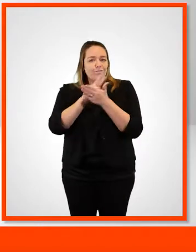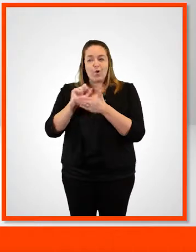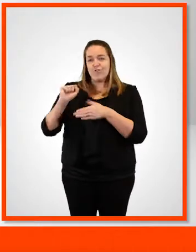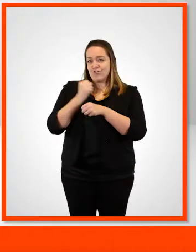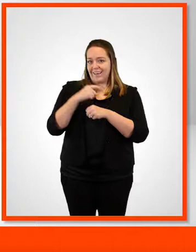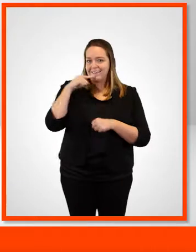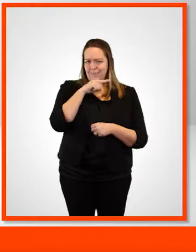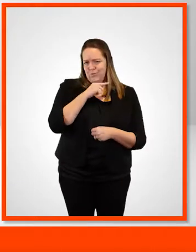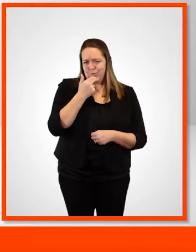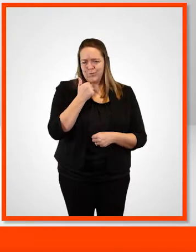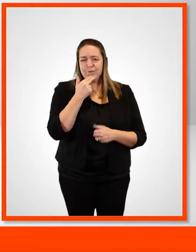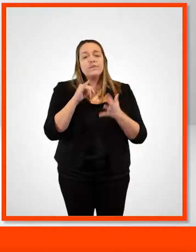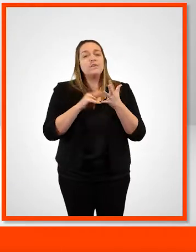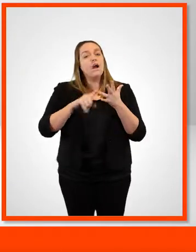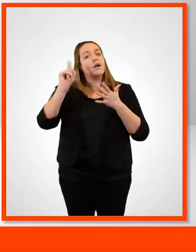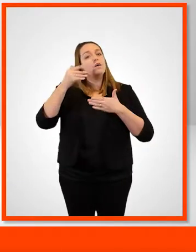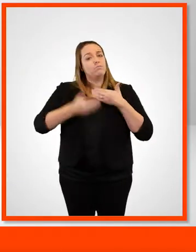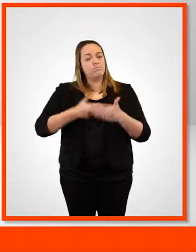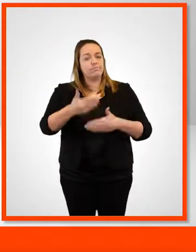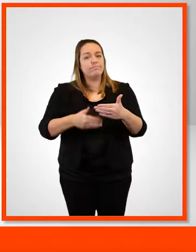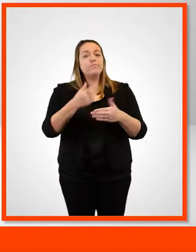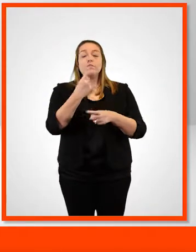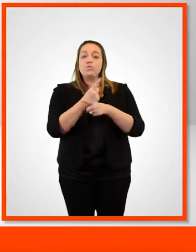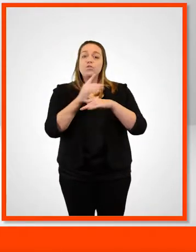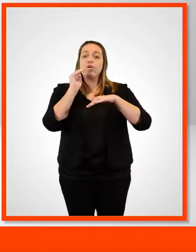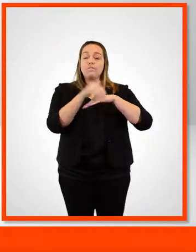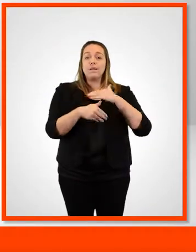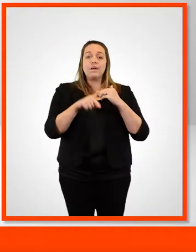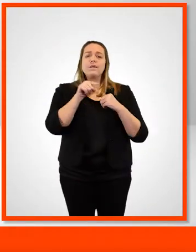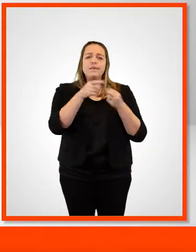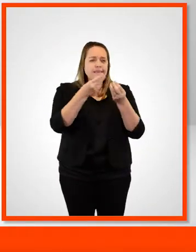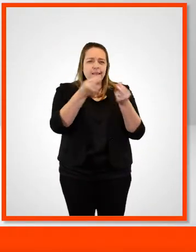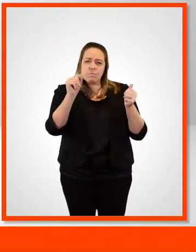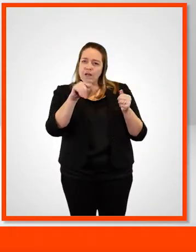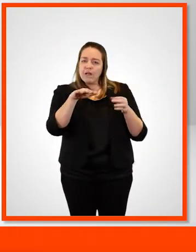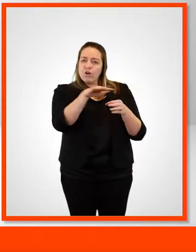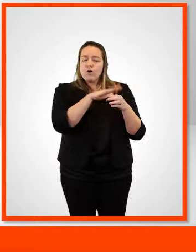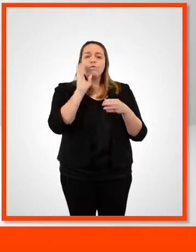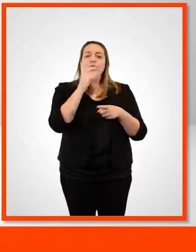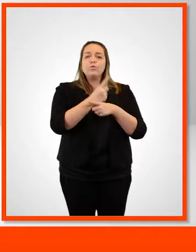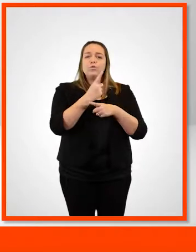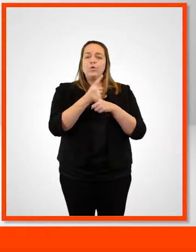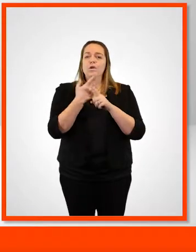it was adorable, so moving on to revisit some of the ideas that we talked about in the last lecture.